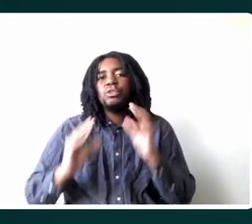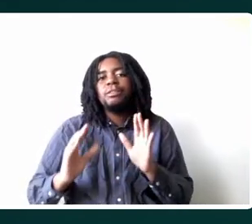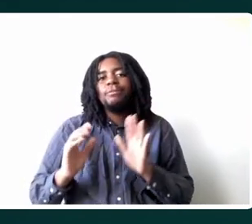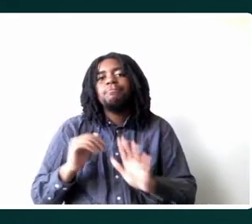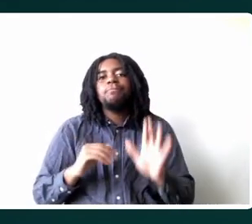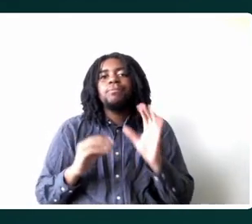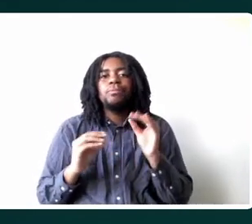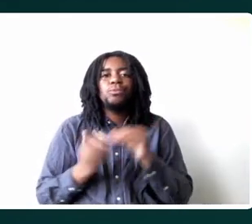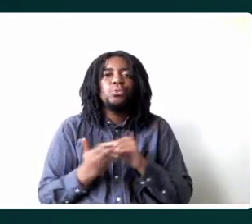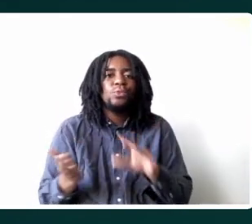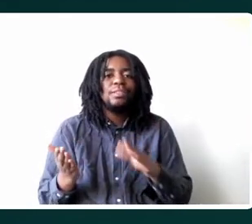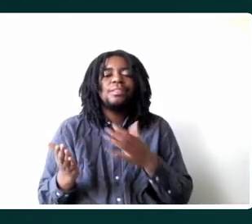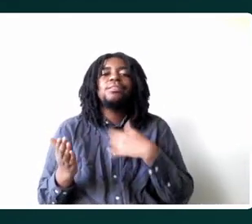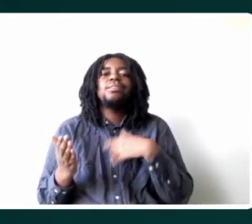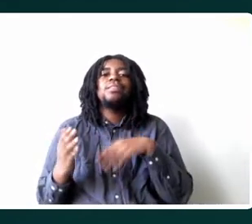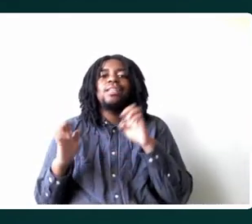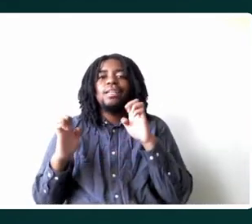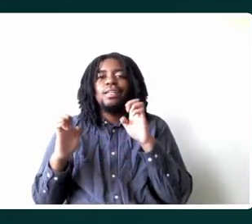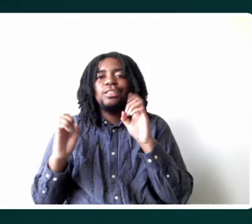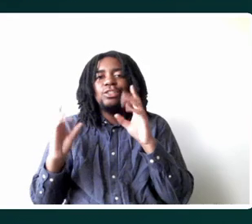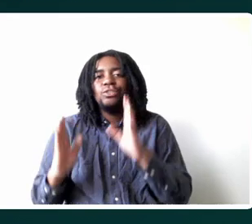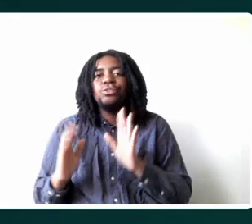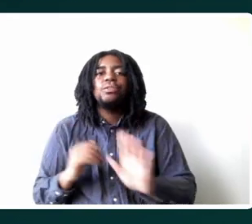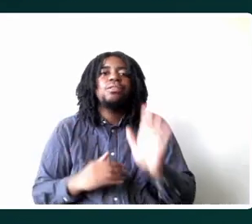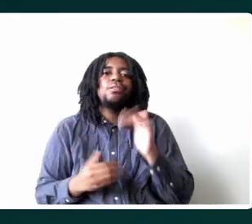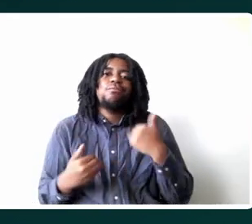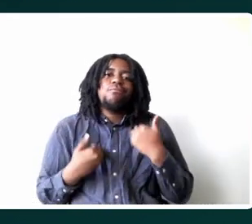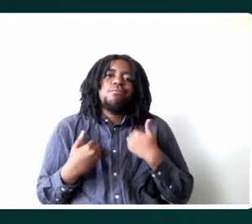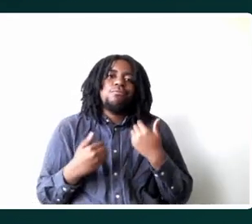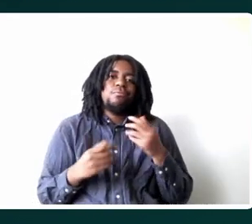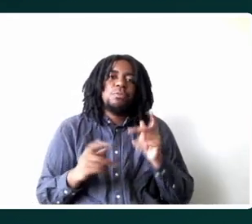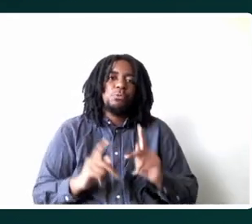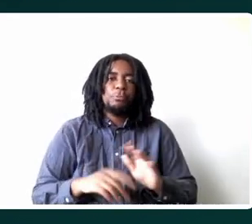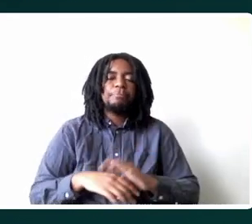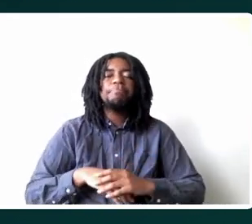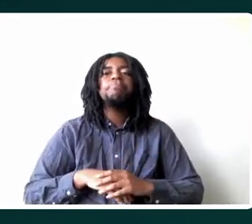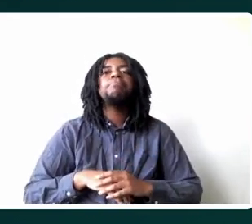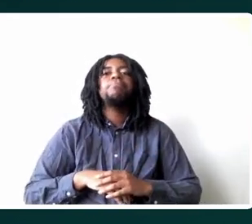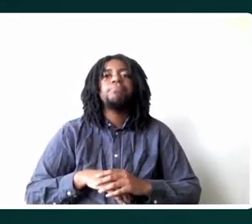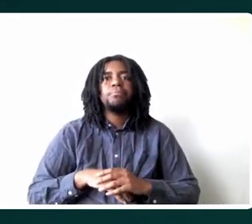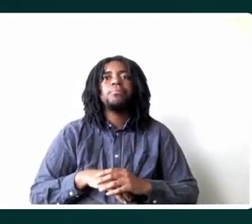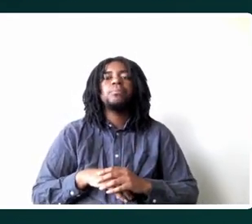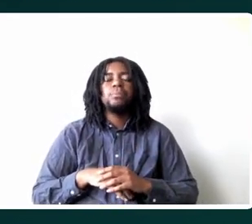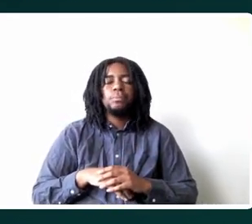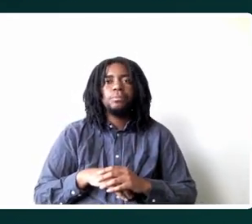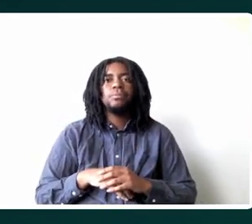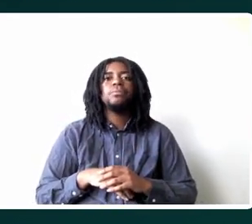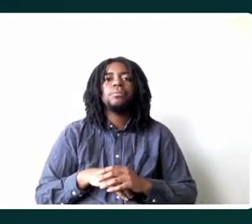and their young people. So, there's hopefully a wealth of material that,